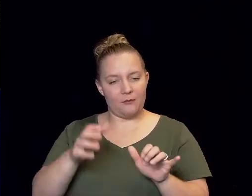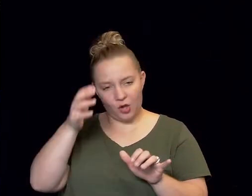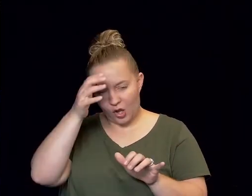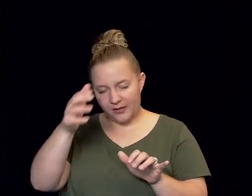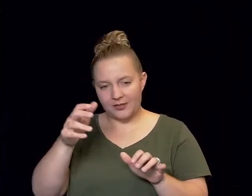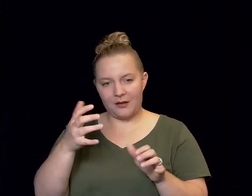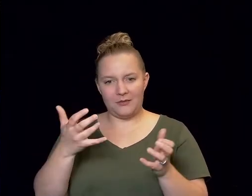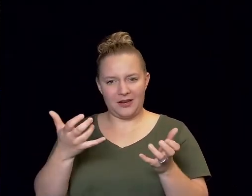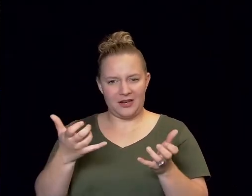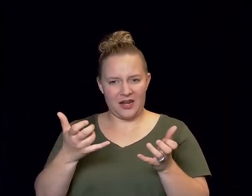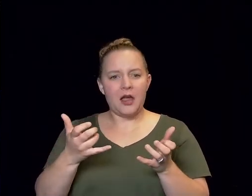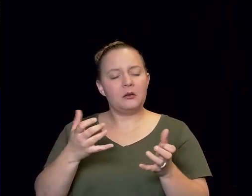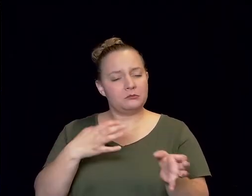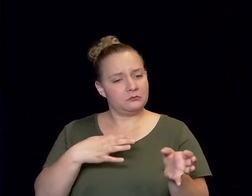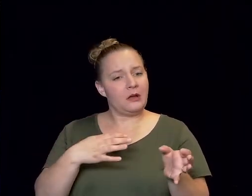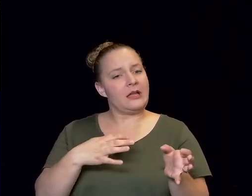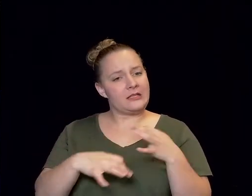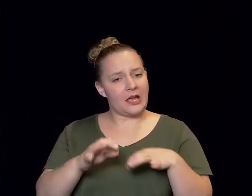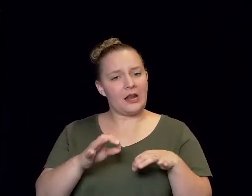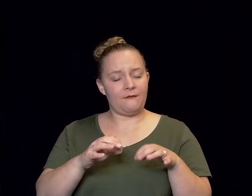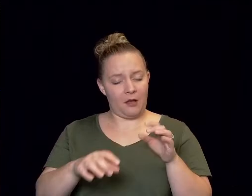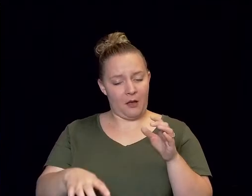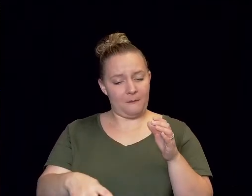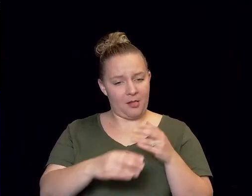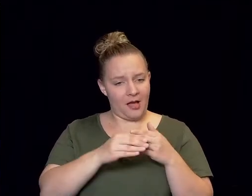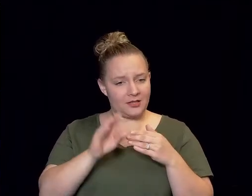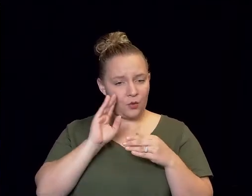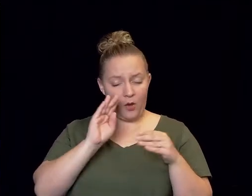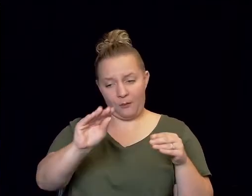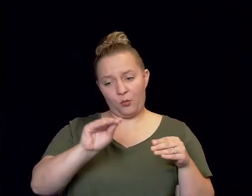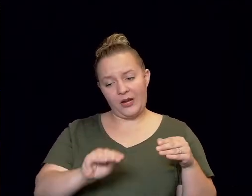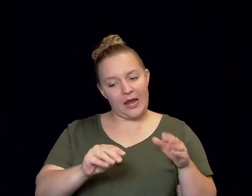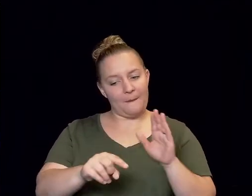now is instead of bringing down that plus sign, I'm going to go ahead and bring down a minus sign. So, a